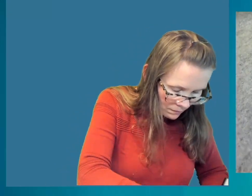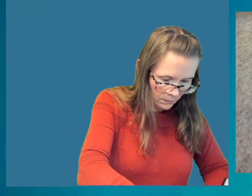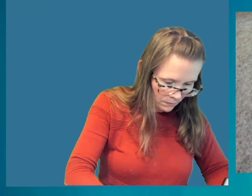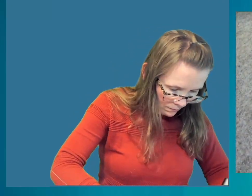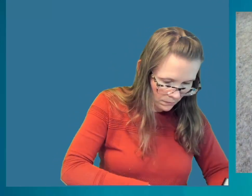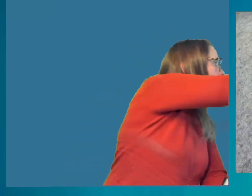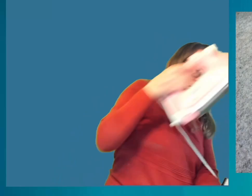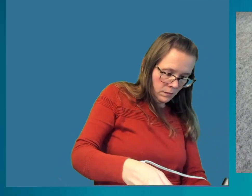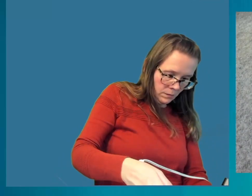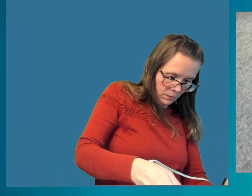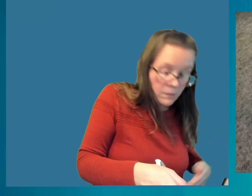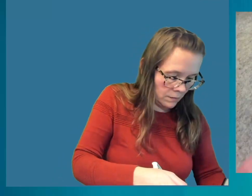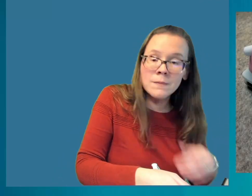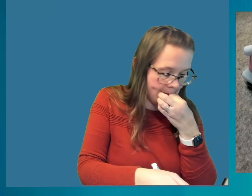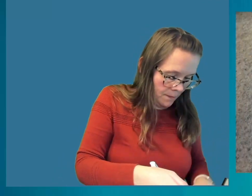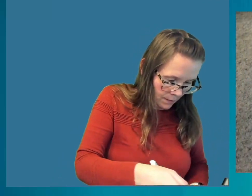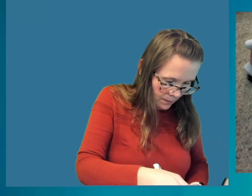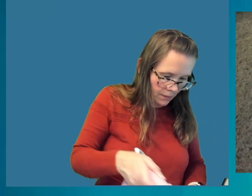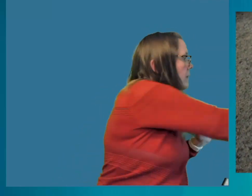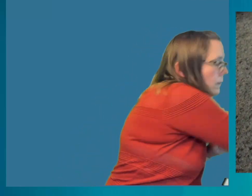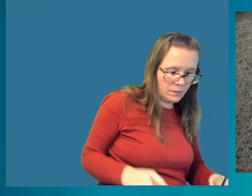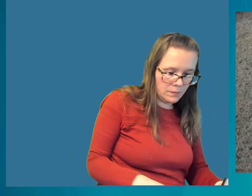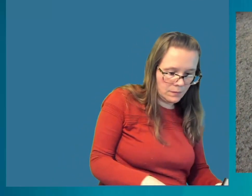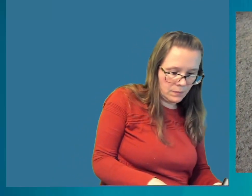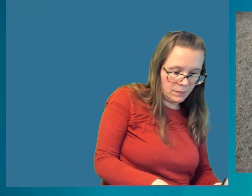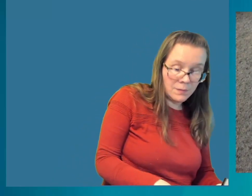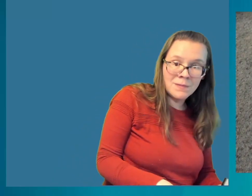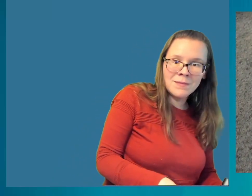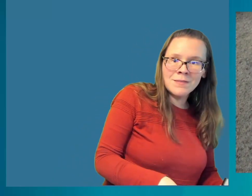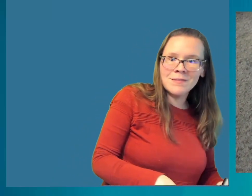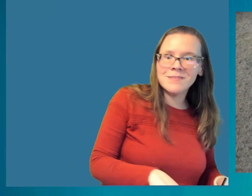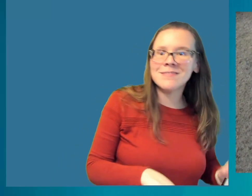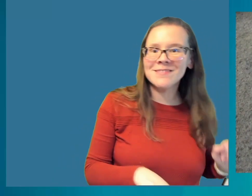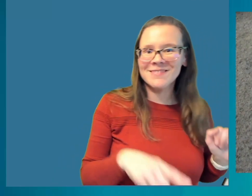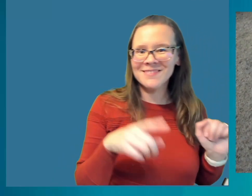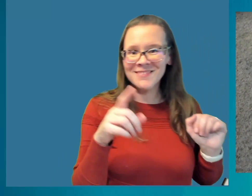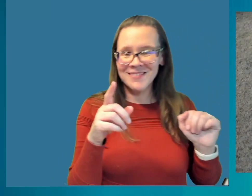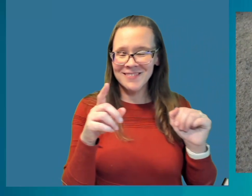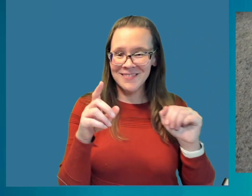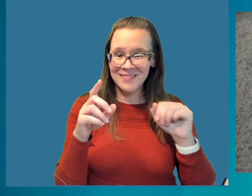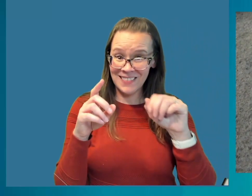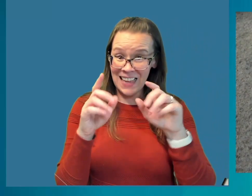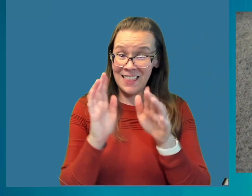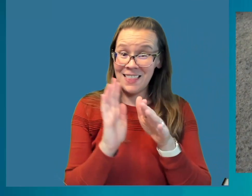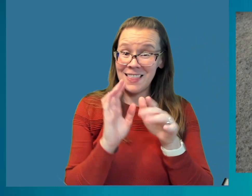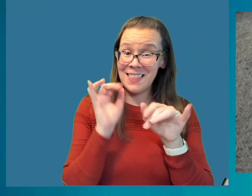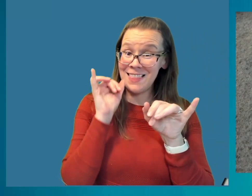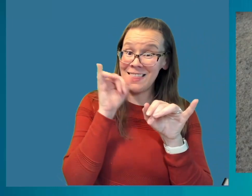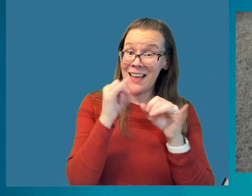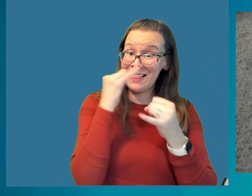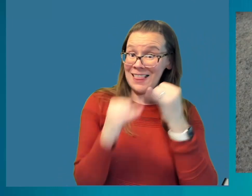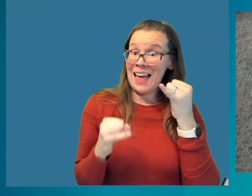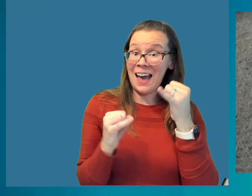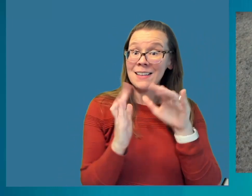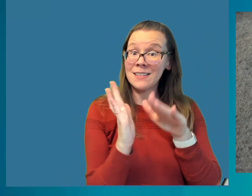So on this side, as I'm ironing, um, I notice this one is a little bit harder. So I got out